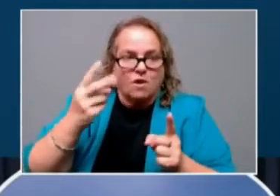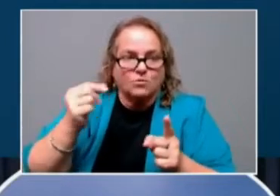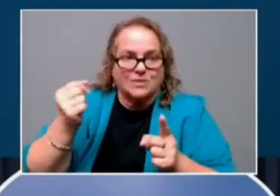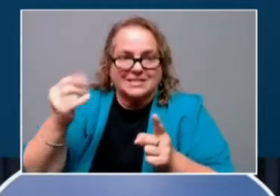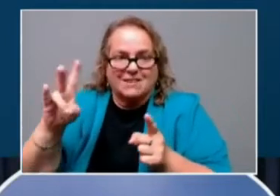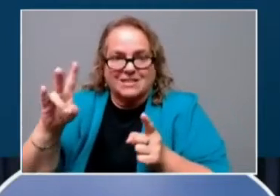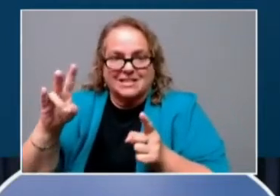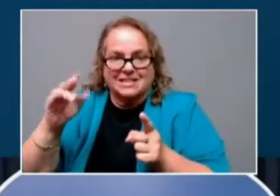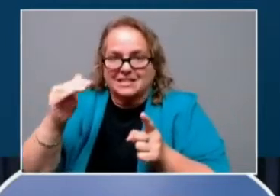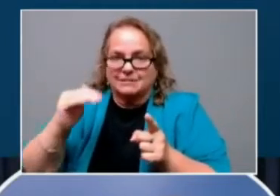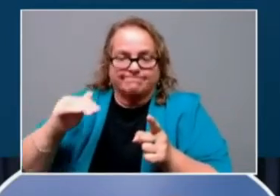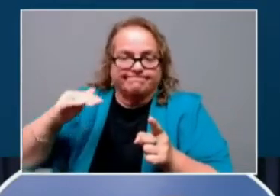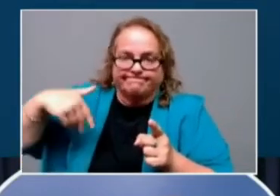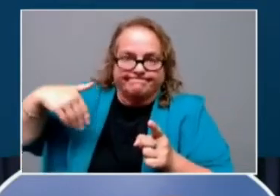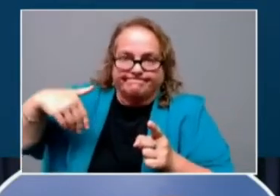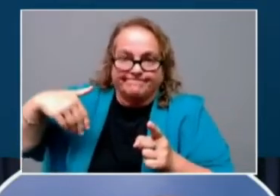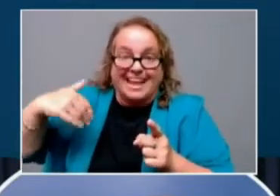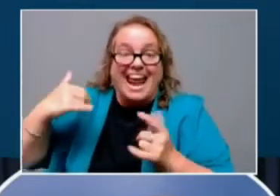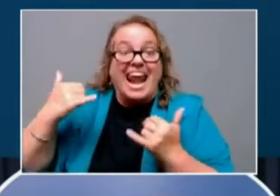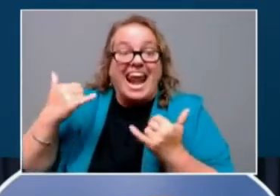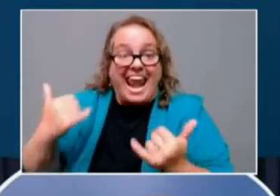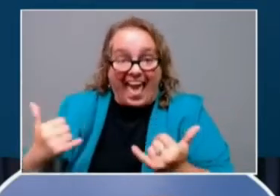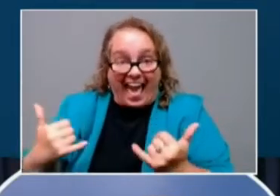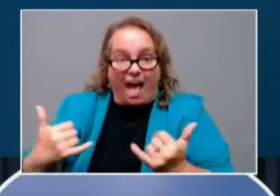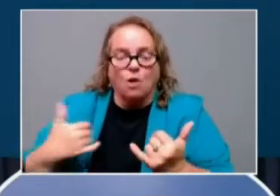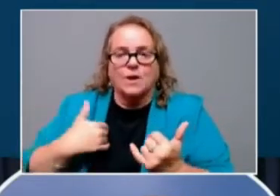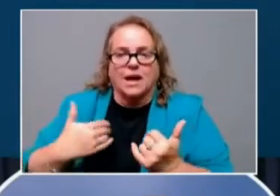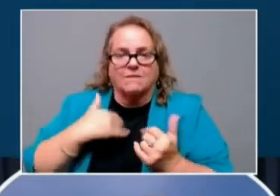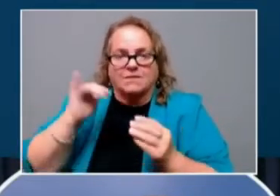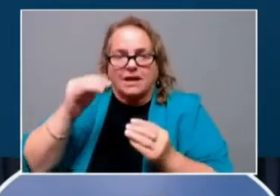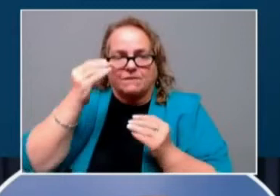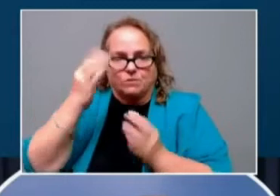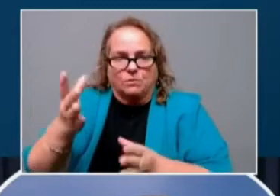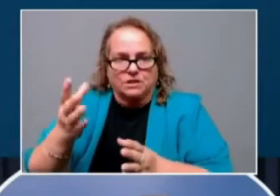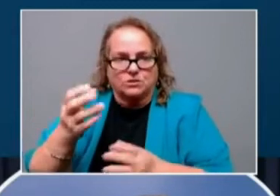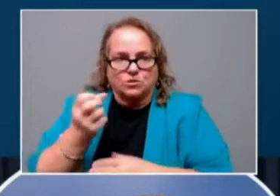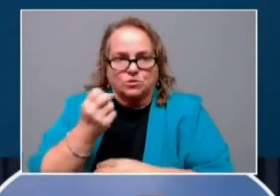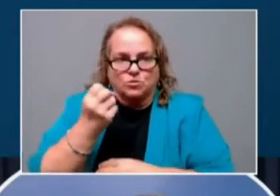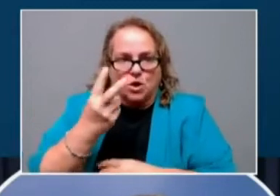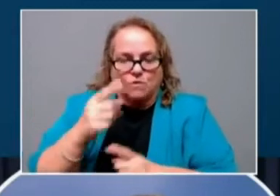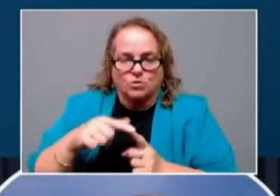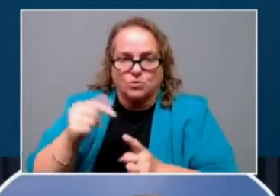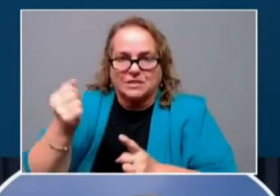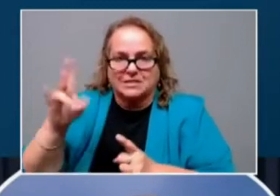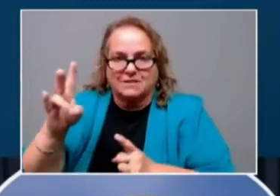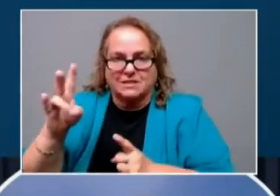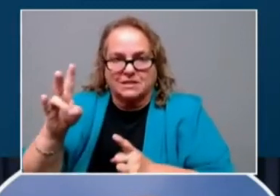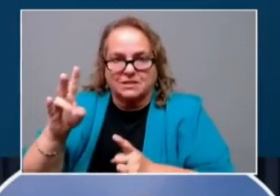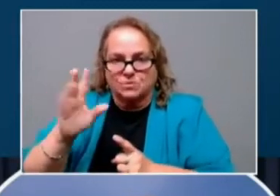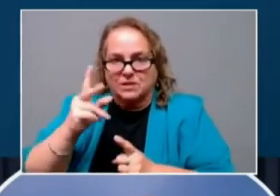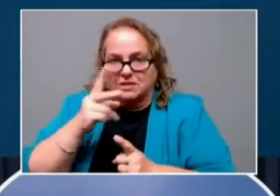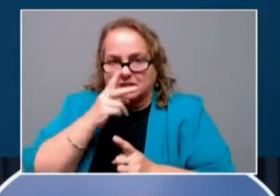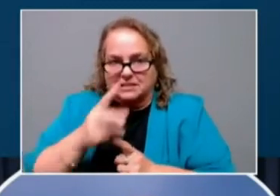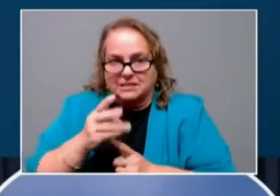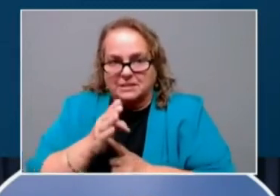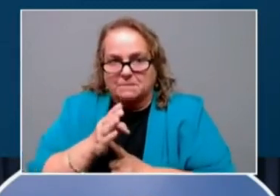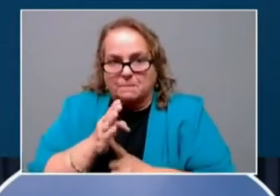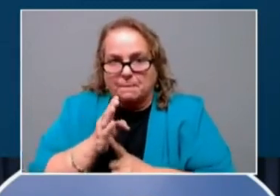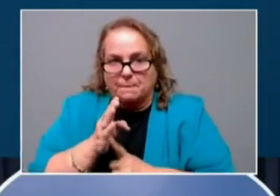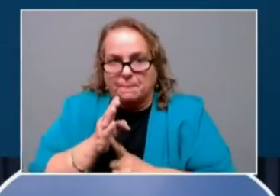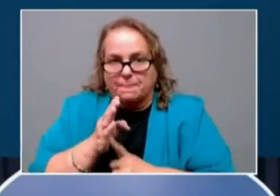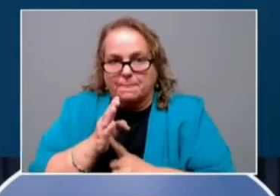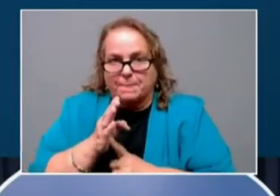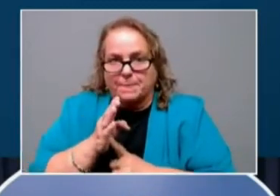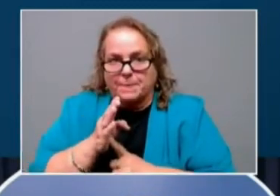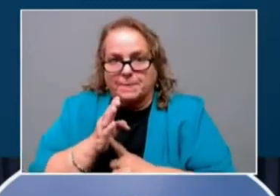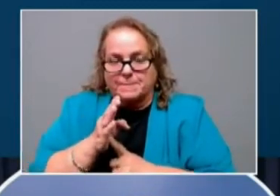now have that information. So you'll see on the um, can you go to this is